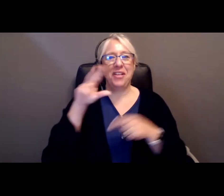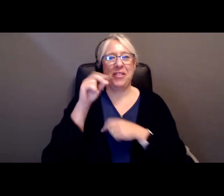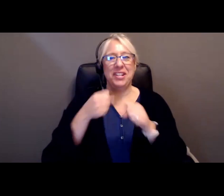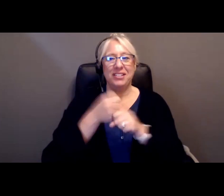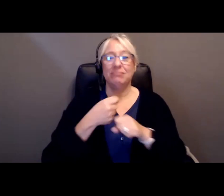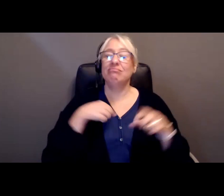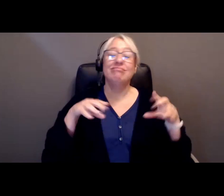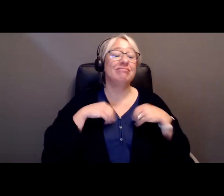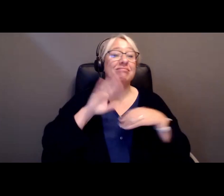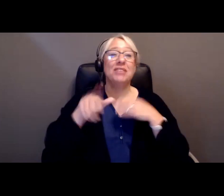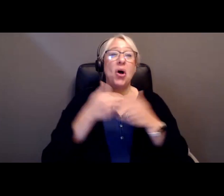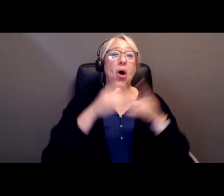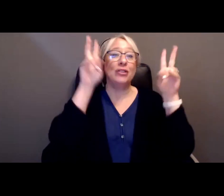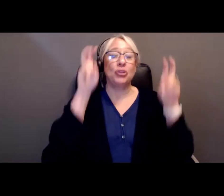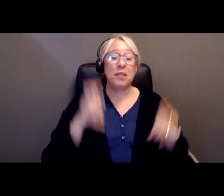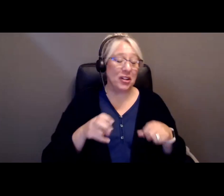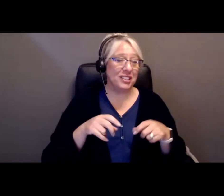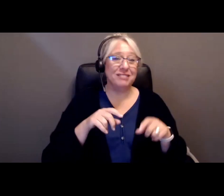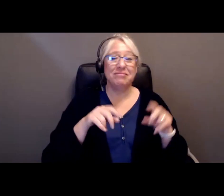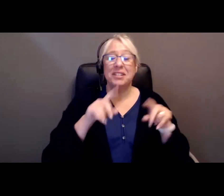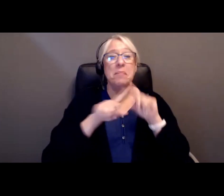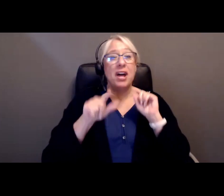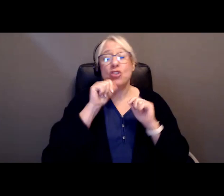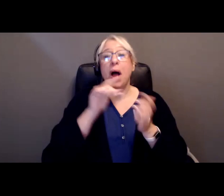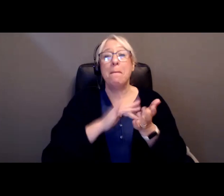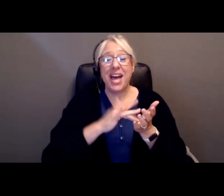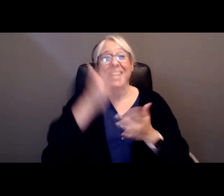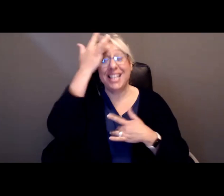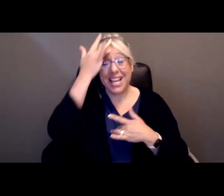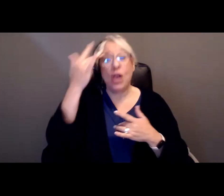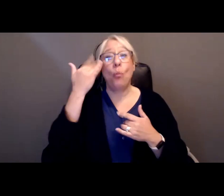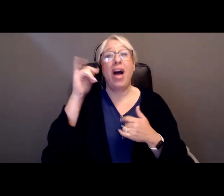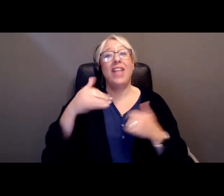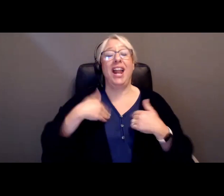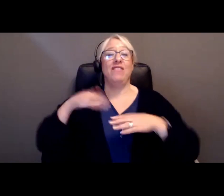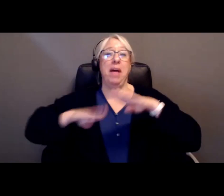except for mentally ill because it's got a biomedical implication. Other than that,